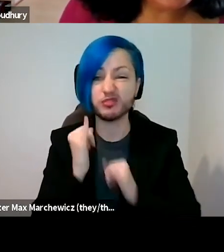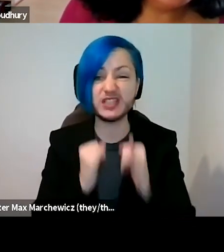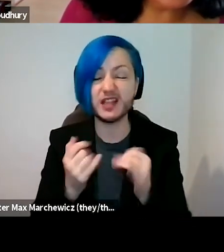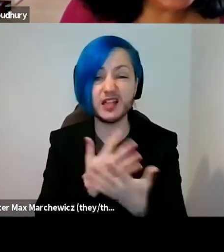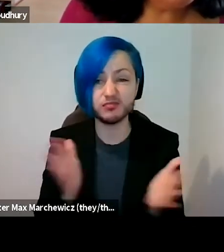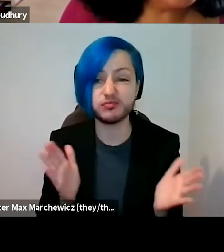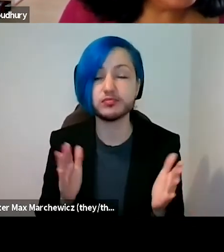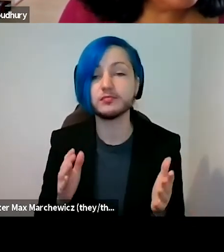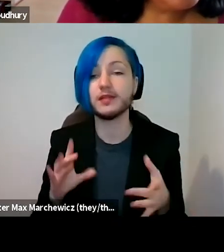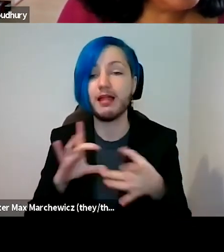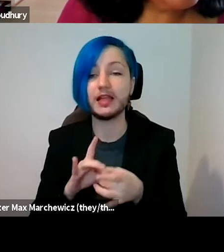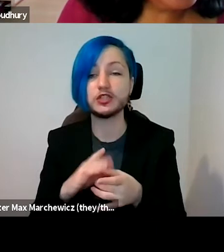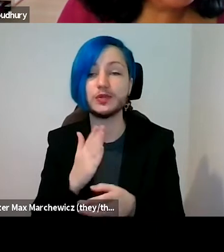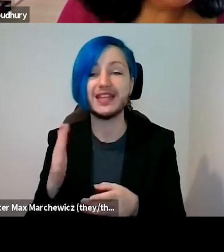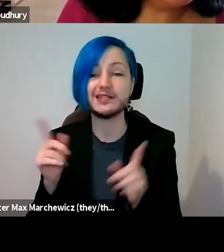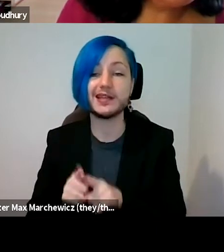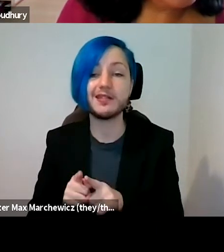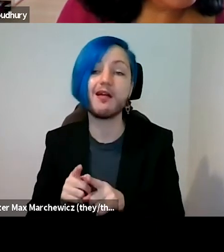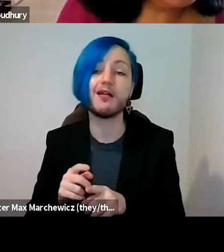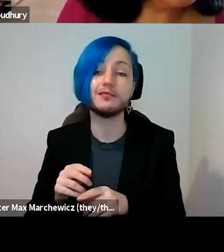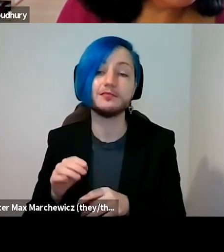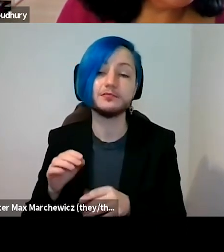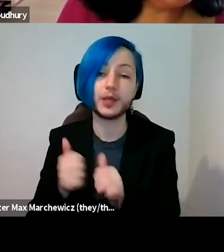and I have this lovely image of this one.